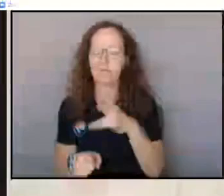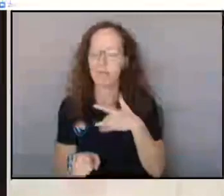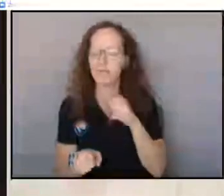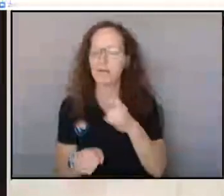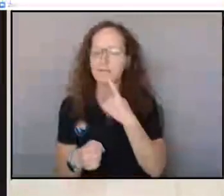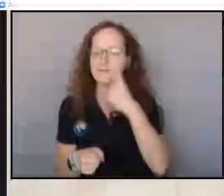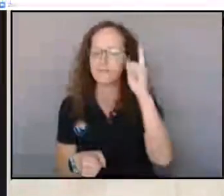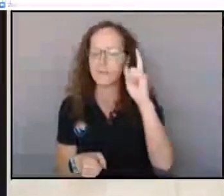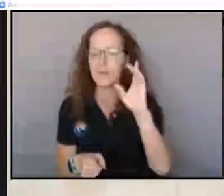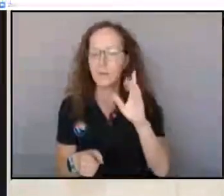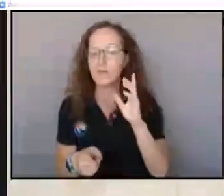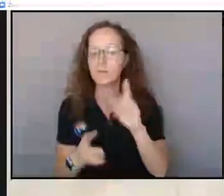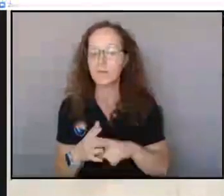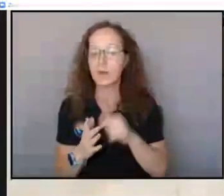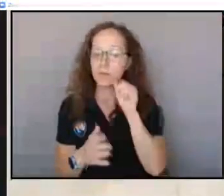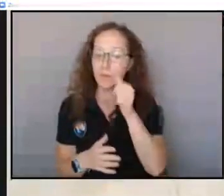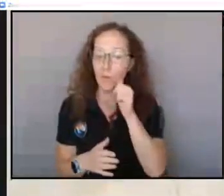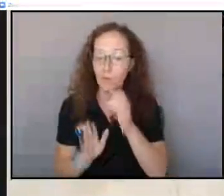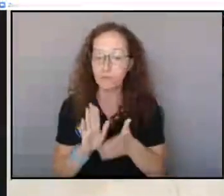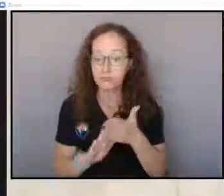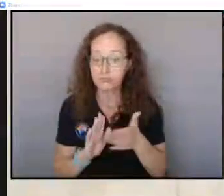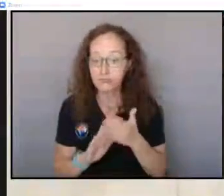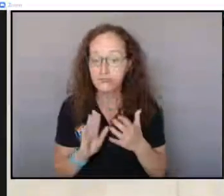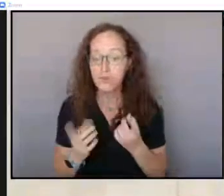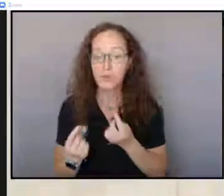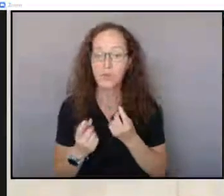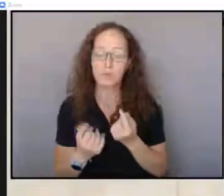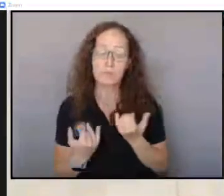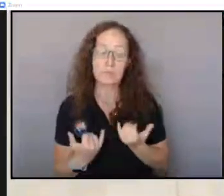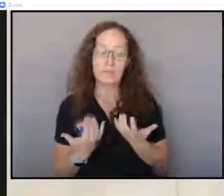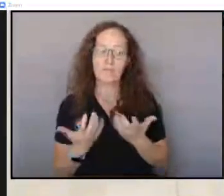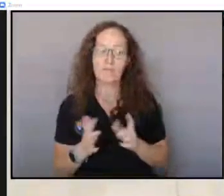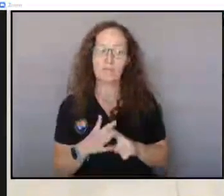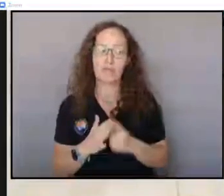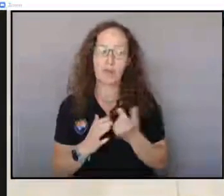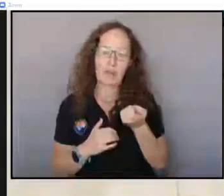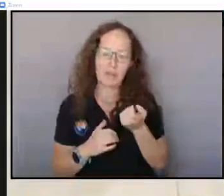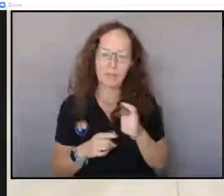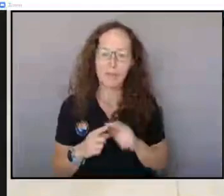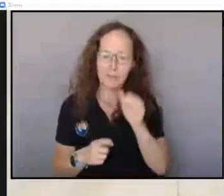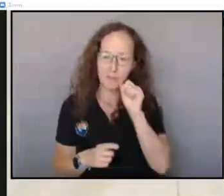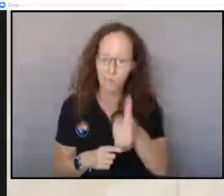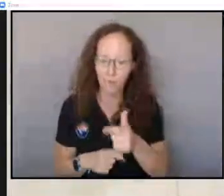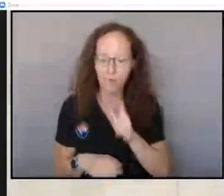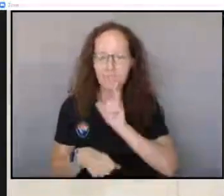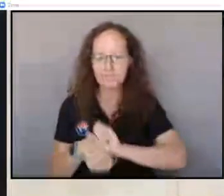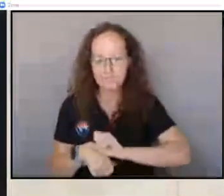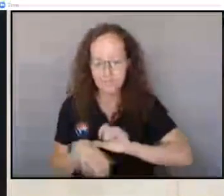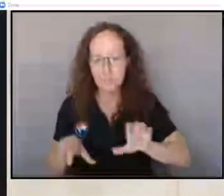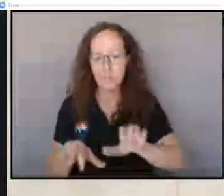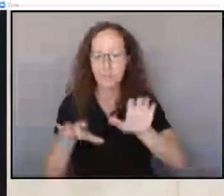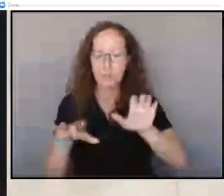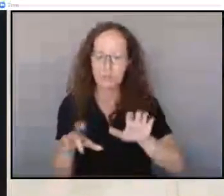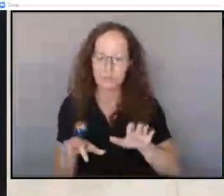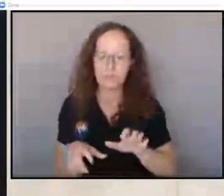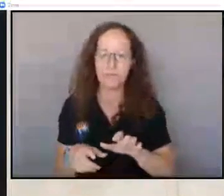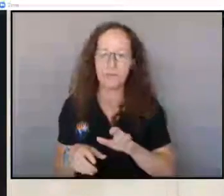START OPERATIONS WHICH WOULD PUT A LINE PROTECTING ALL THE STRUCTURES DOWN IN PECOS CANYON IF SOMETHING SHOULD